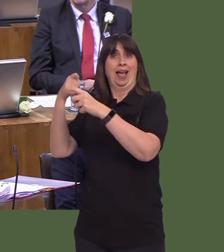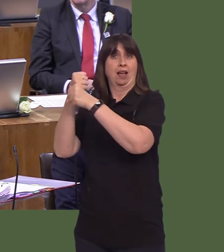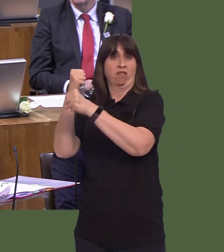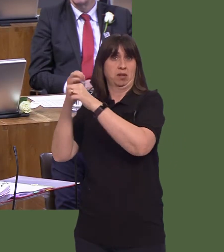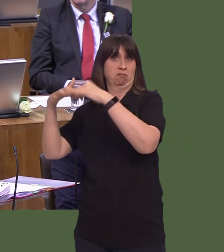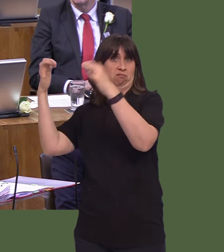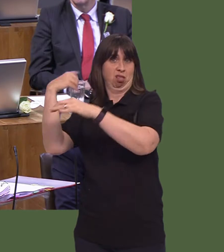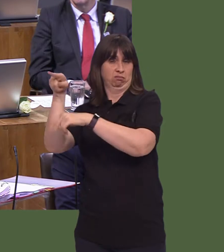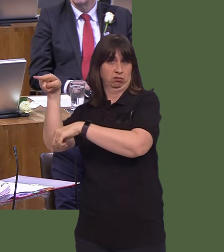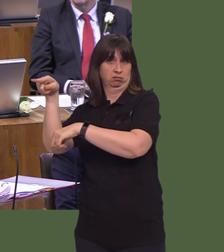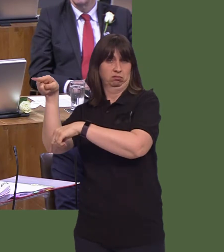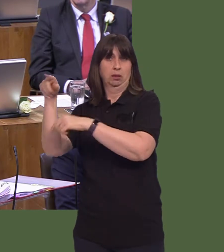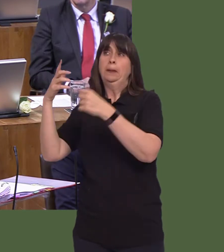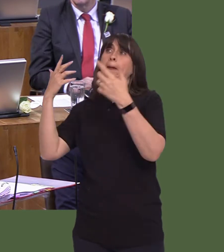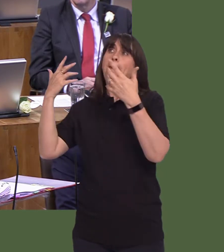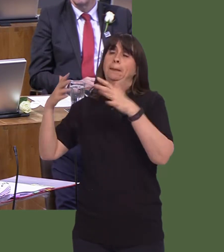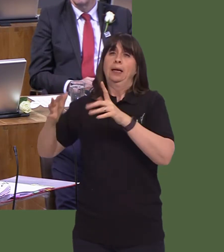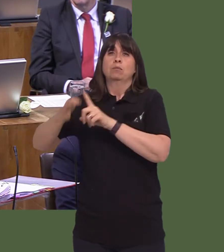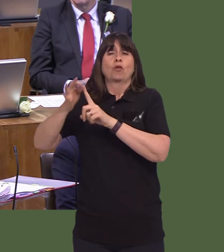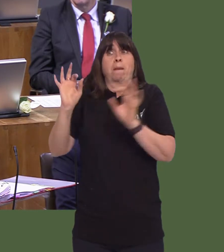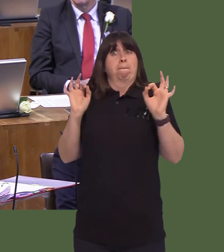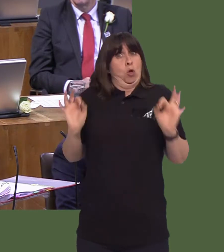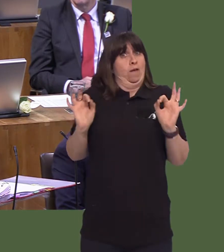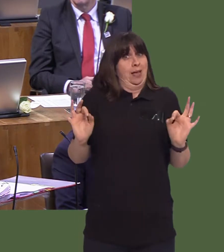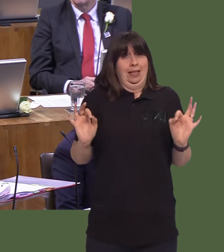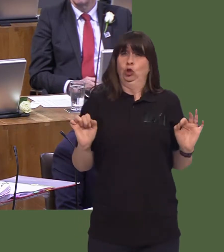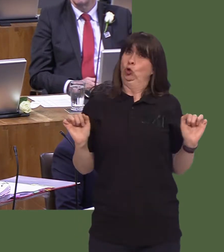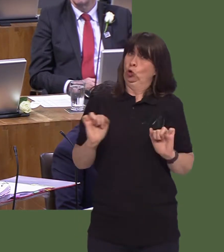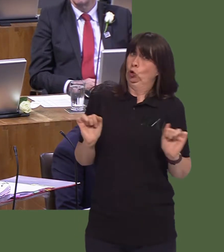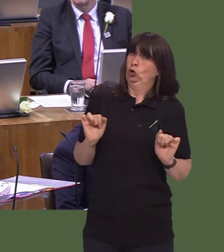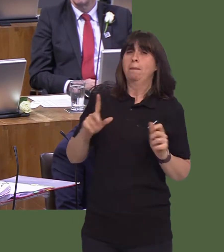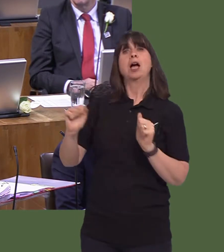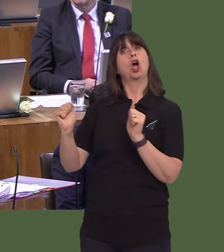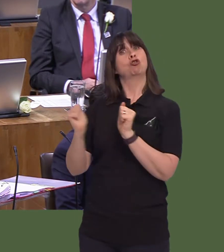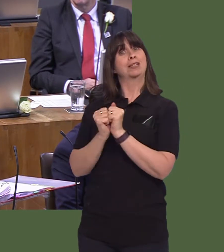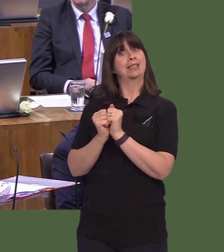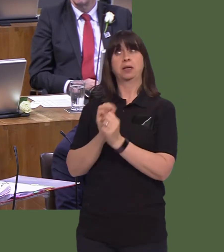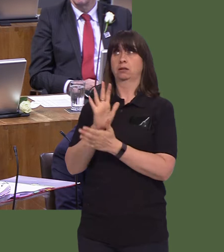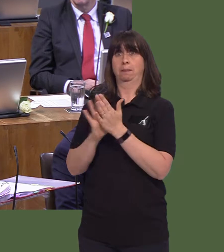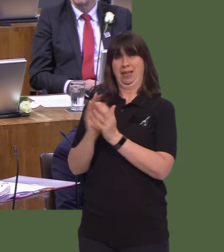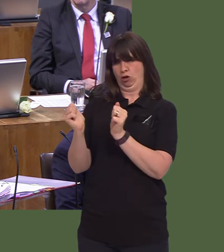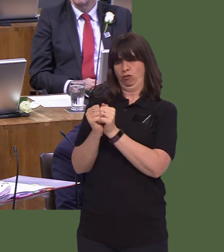It's not ideal from our perspective, of course not, but the nature of an agreement is that you come to ground that you believe to be common ground.